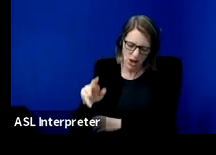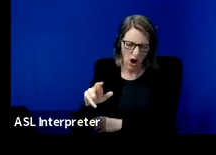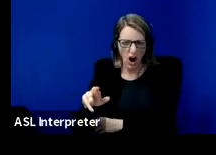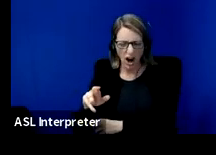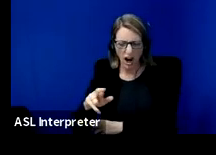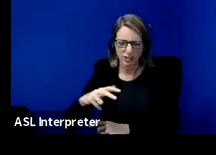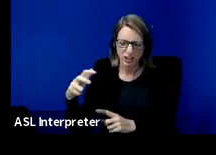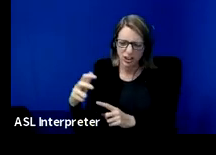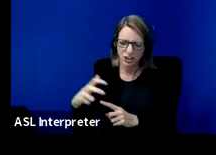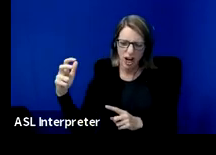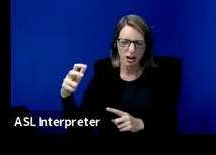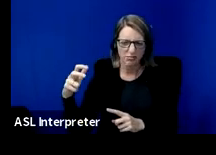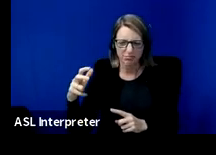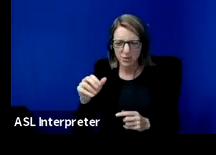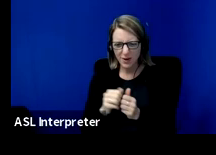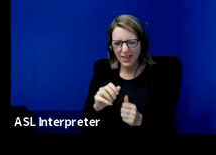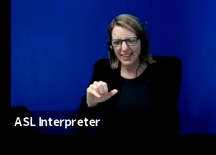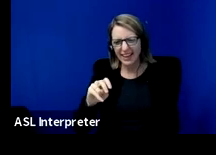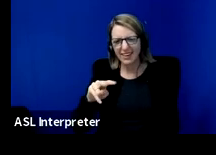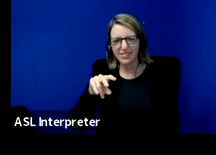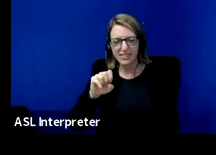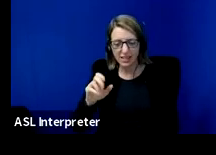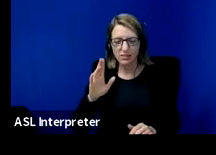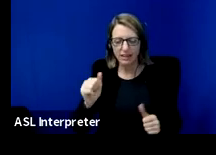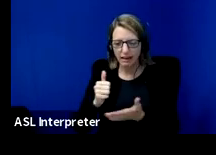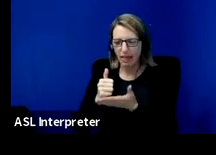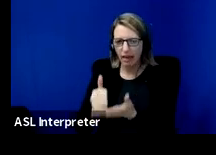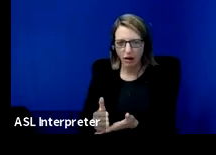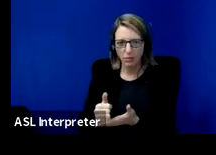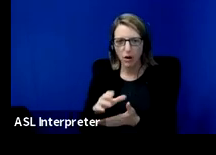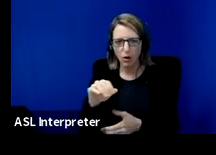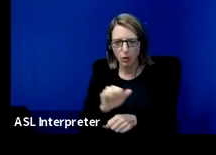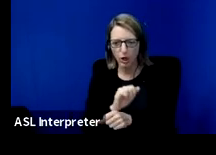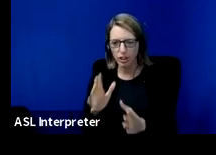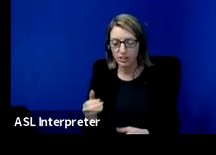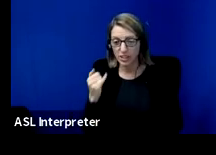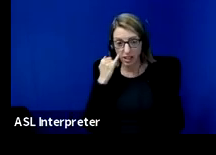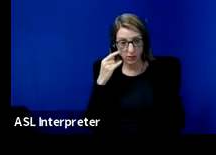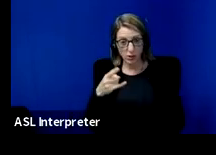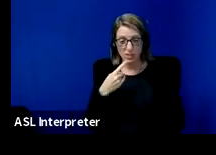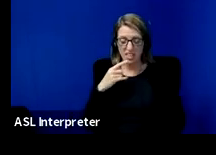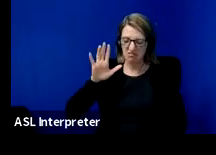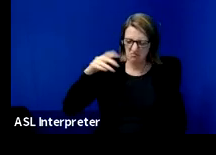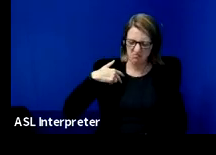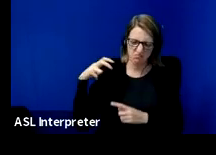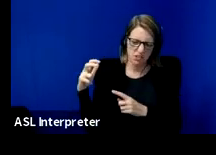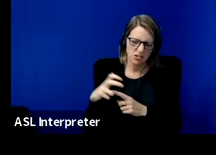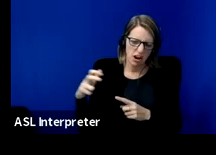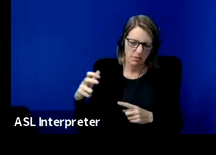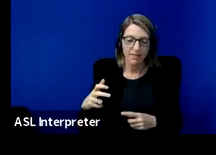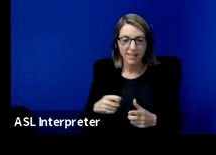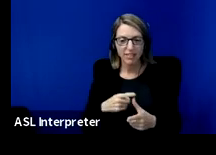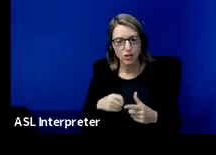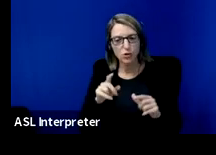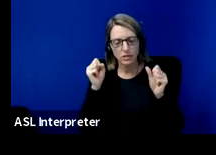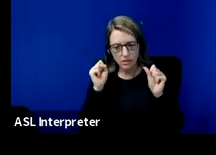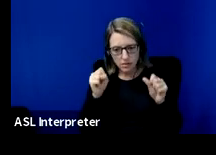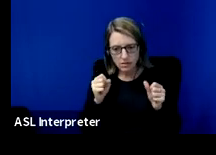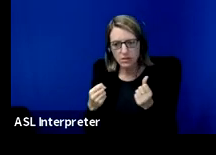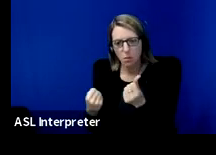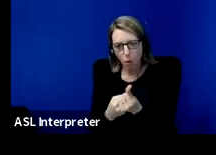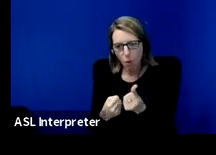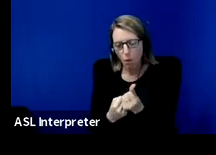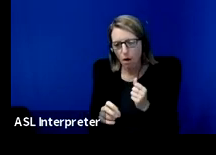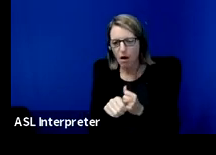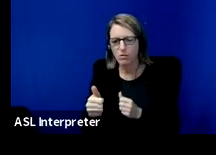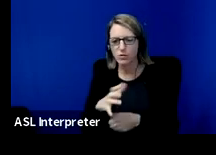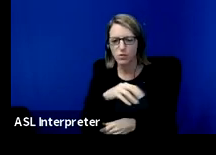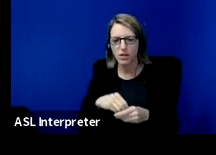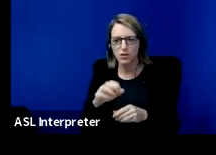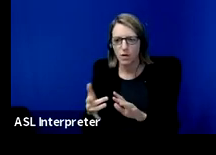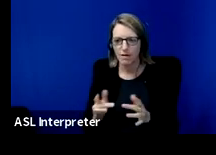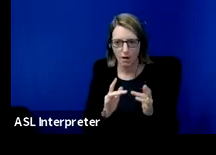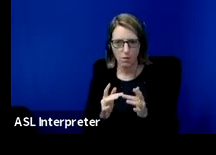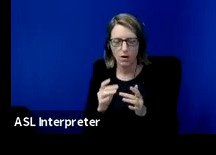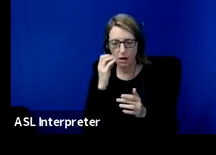ESD 113 - Andrew Hickman: And be able to help share this with your colleagues, which is a great practice if you say your rock star status, you can definitely help support others inside your network and be there for them.